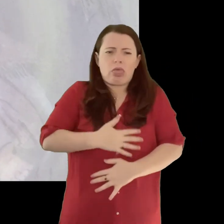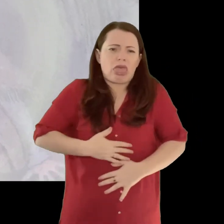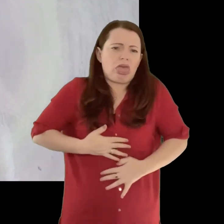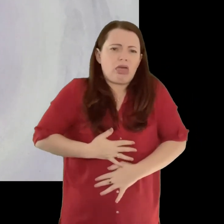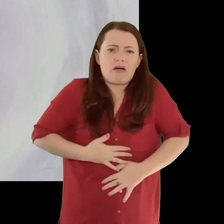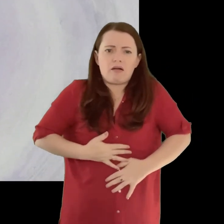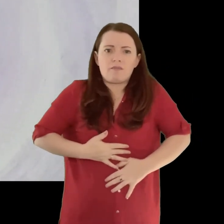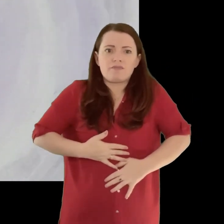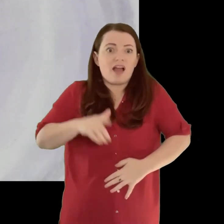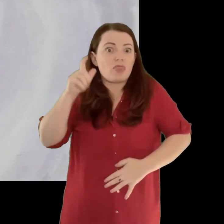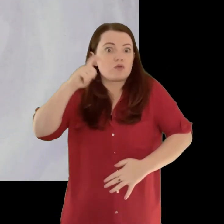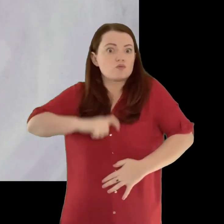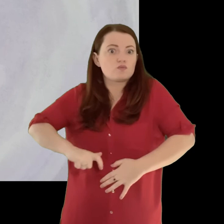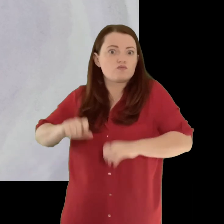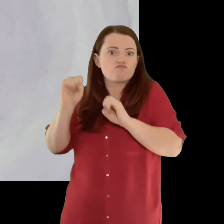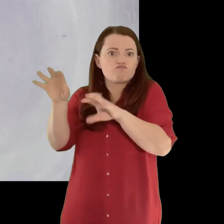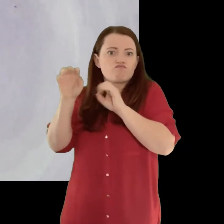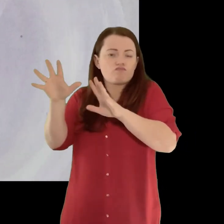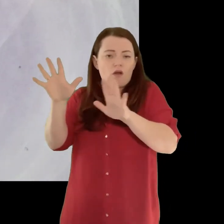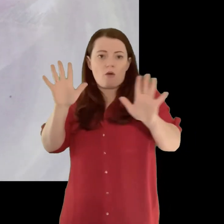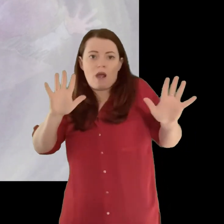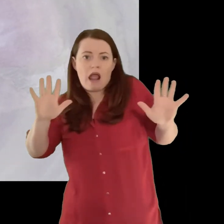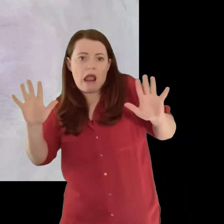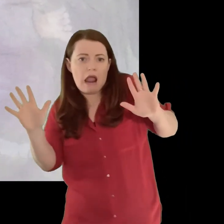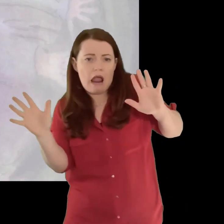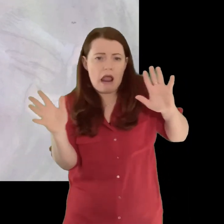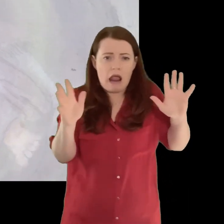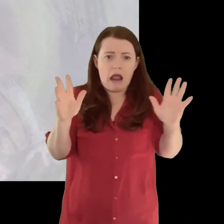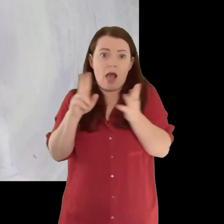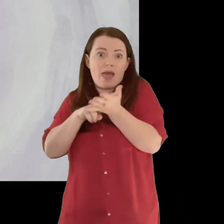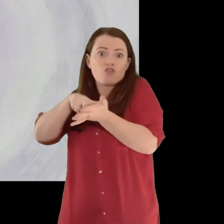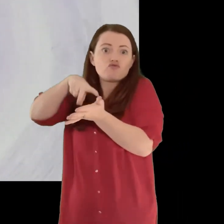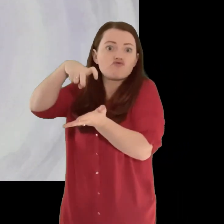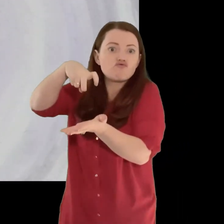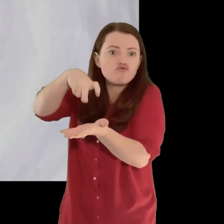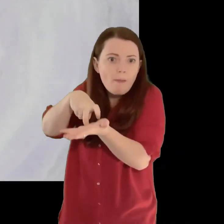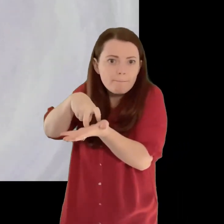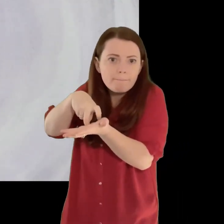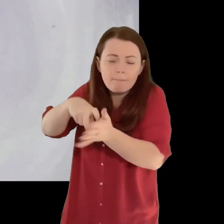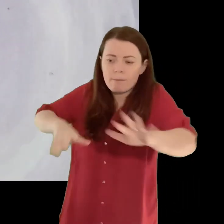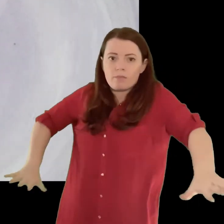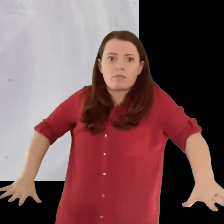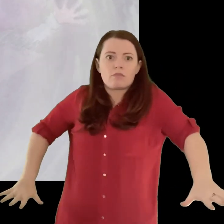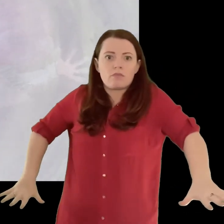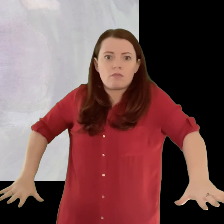And the sorcerer swayed Like a wind were upon her And then dropping to one knee She put her hand down to steady